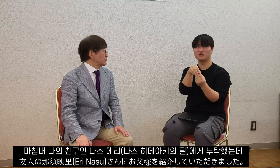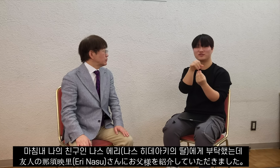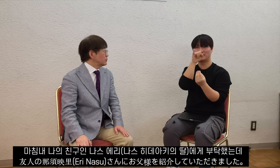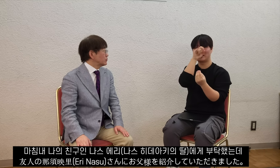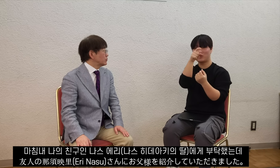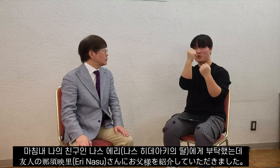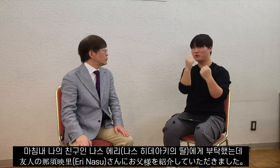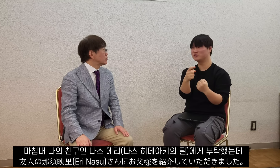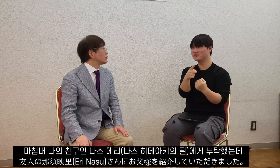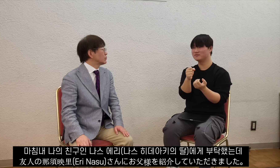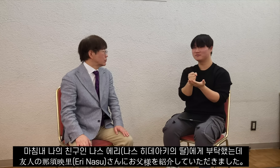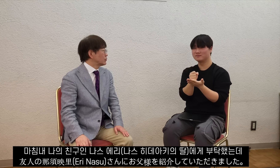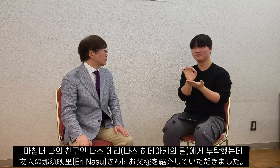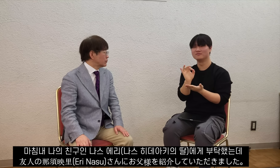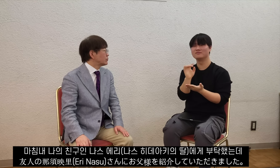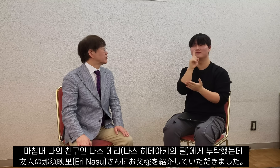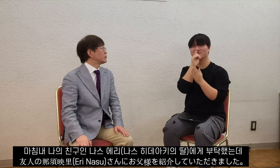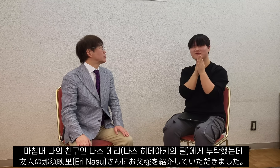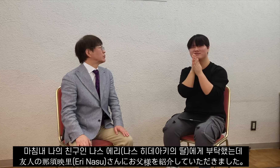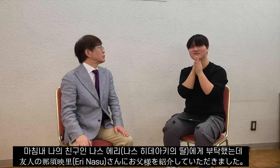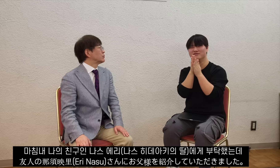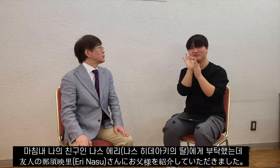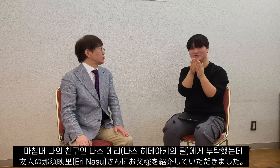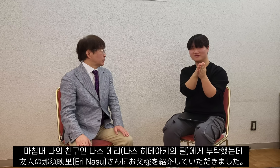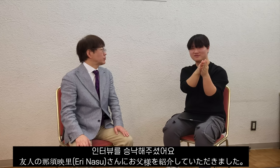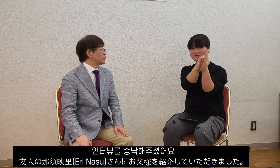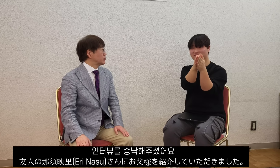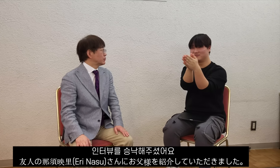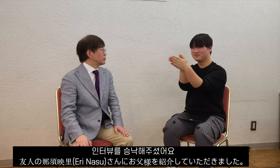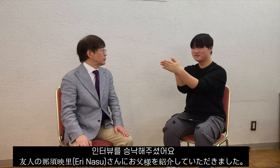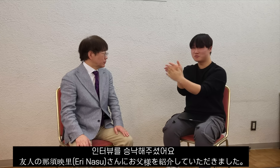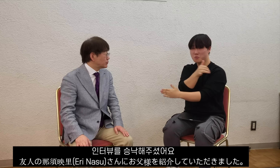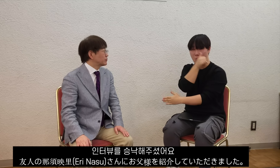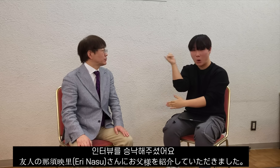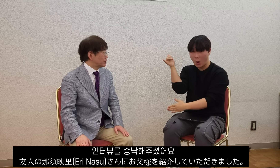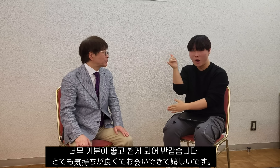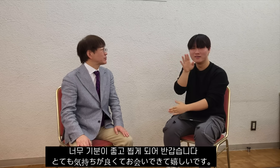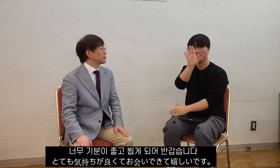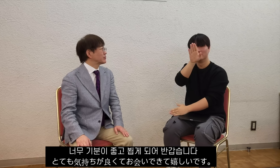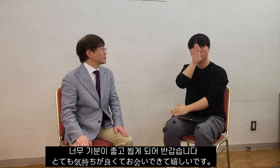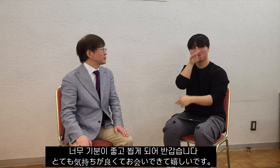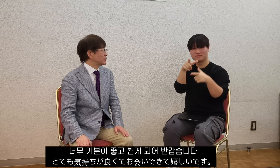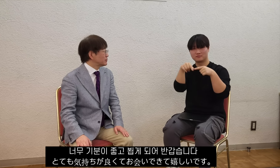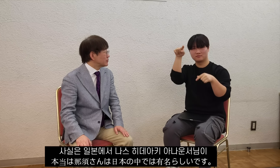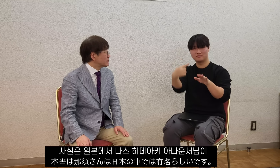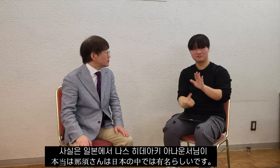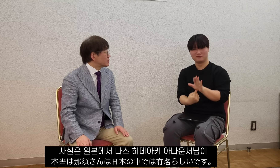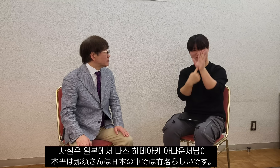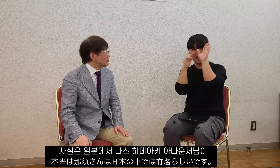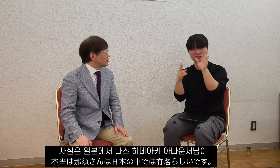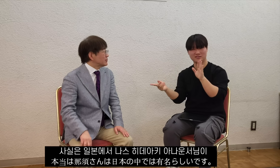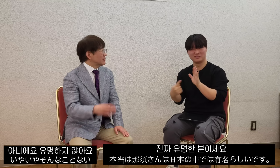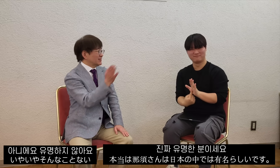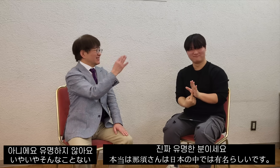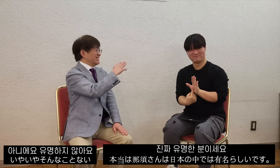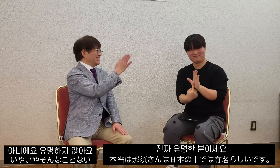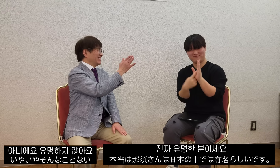Finally, I asked my friend Eri Nasu (daughter of Hideaki Nasu), and he agreed to the interview. It feels so good and nice to meet you.